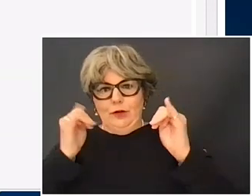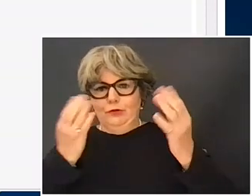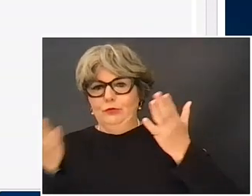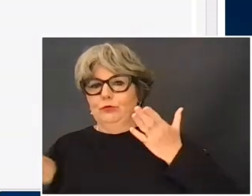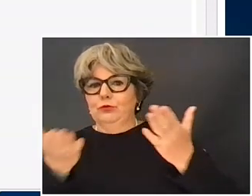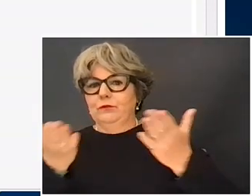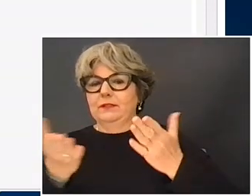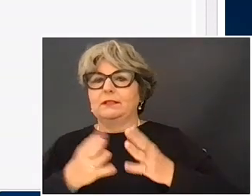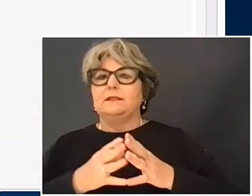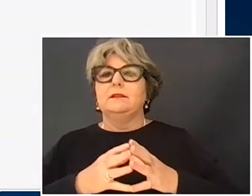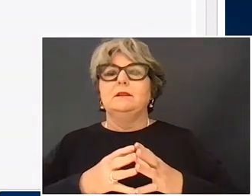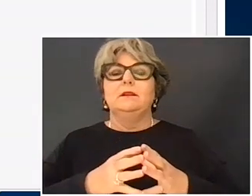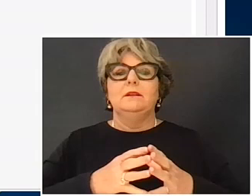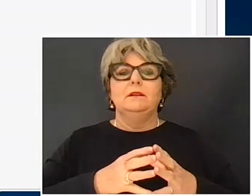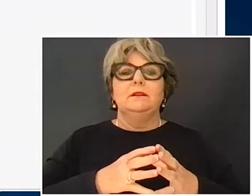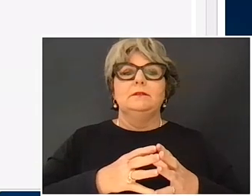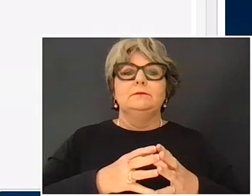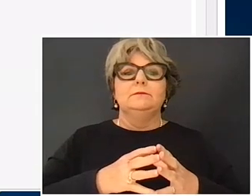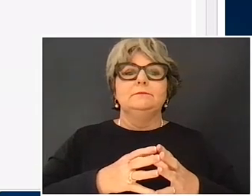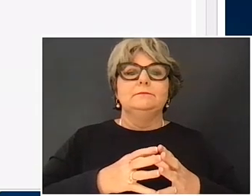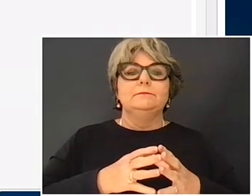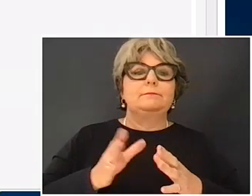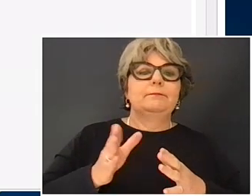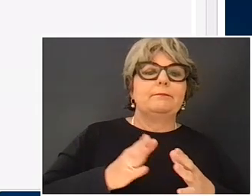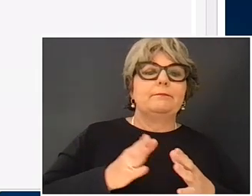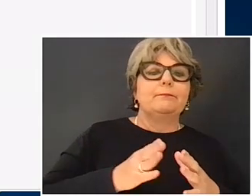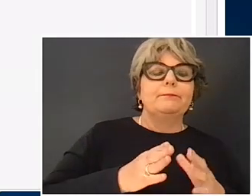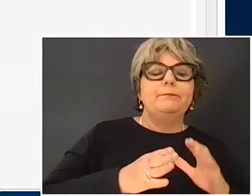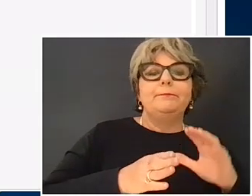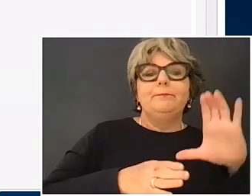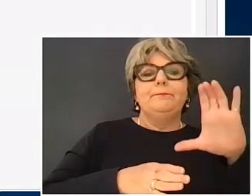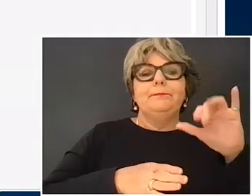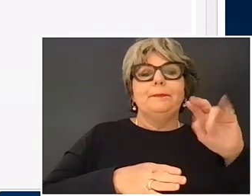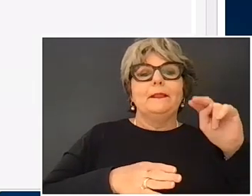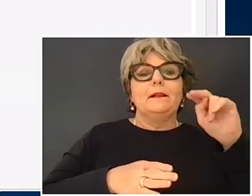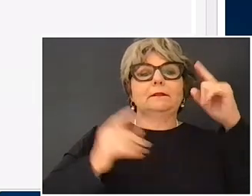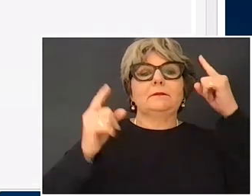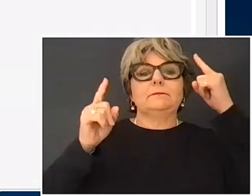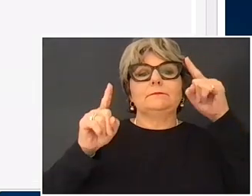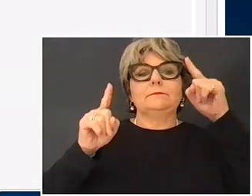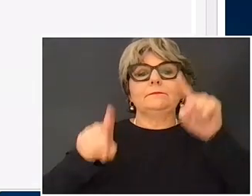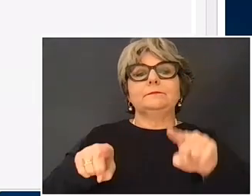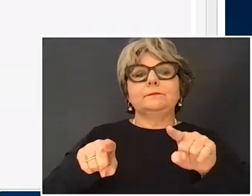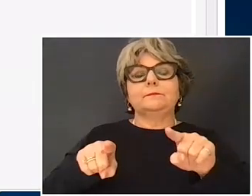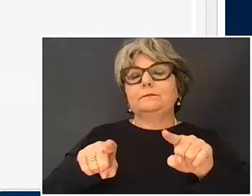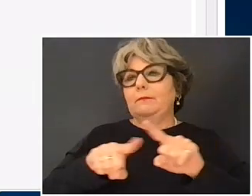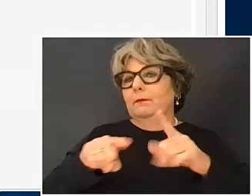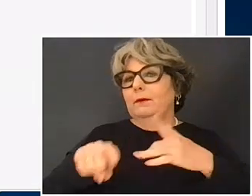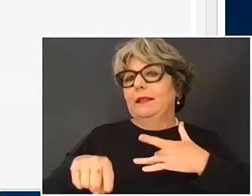Which I agree. So I agree with that. But I feel like what I heard was slightly different, which is